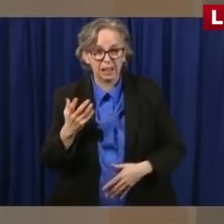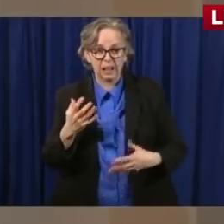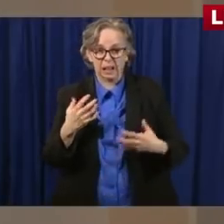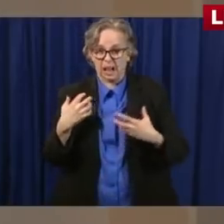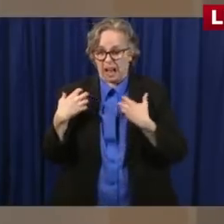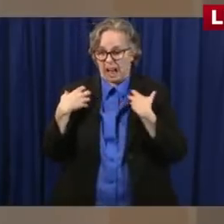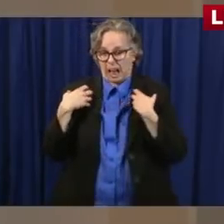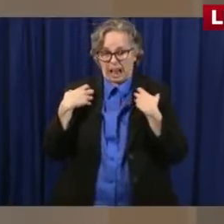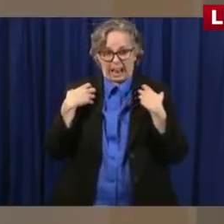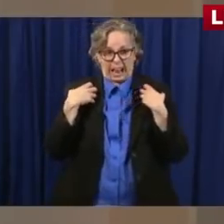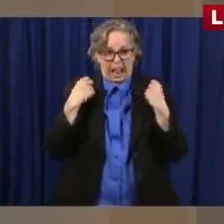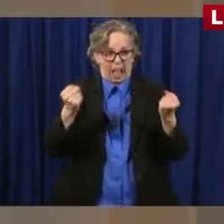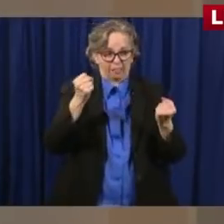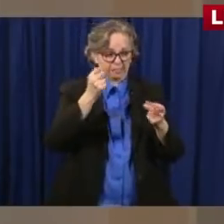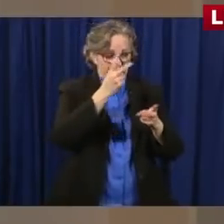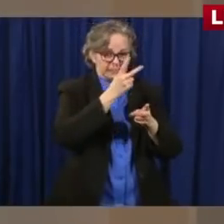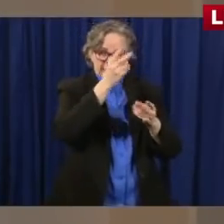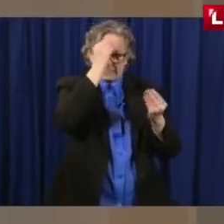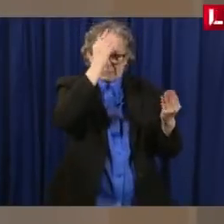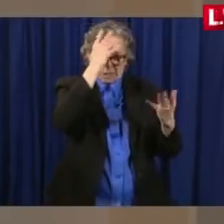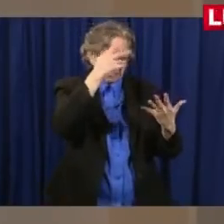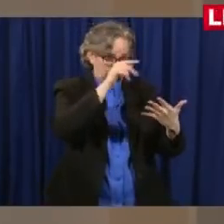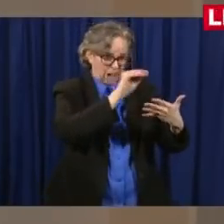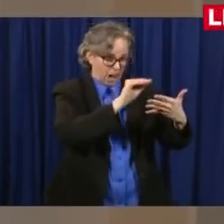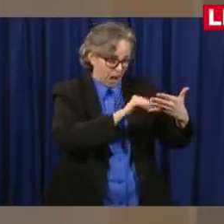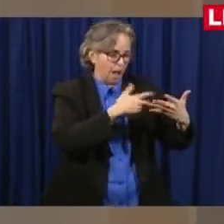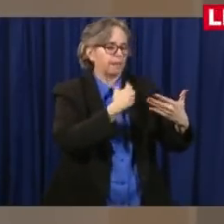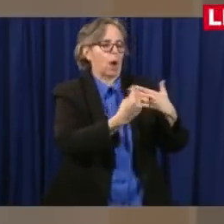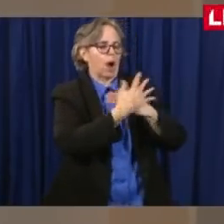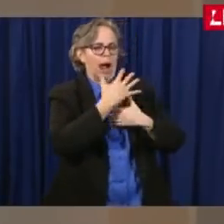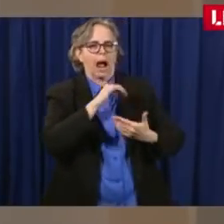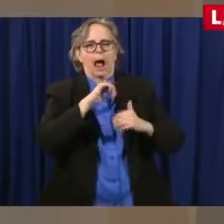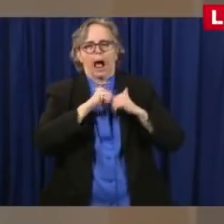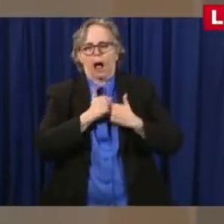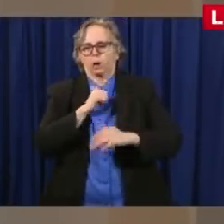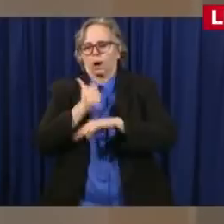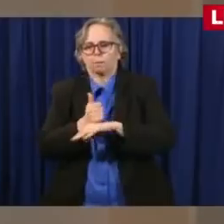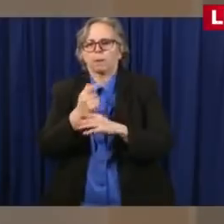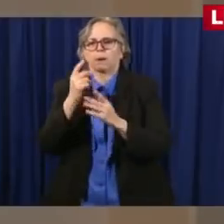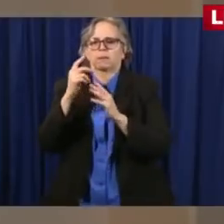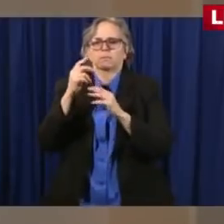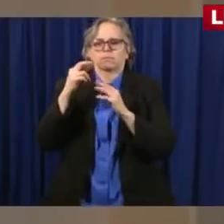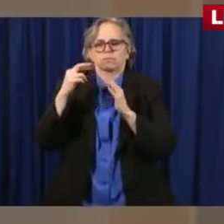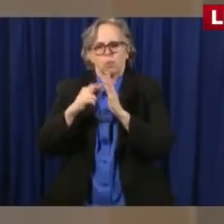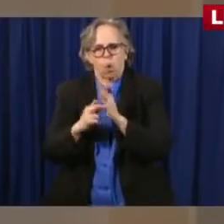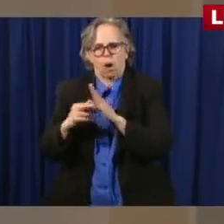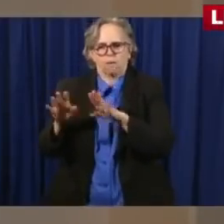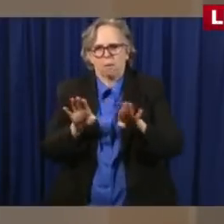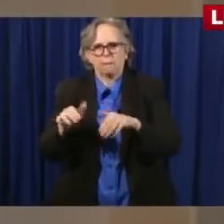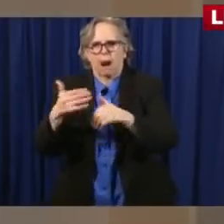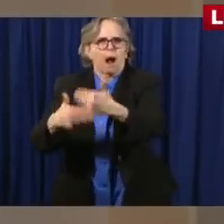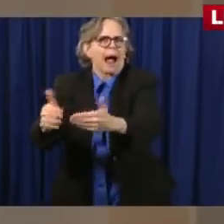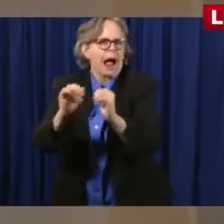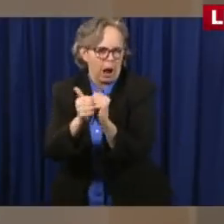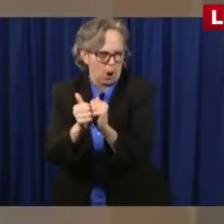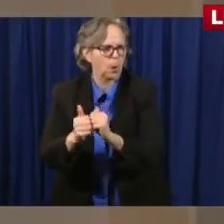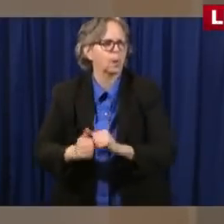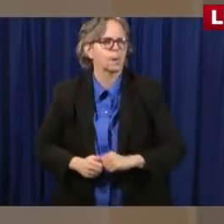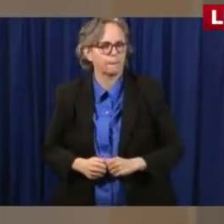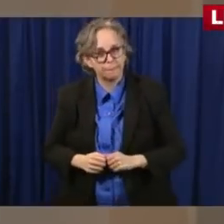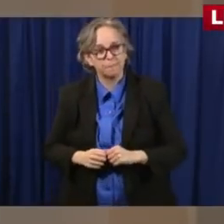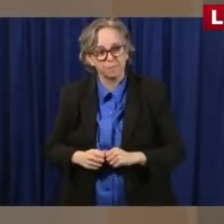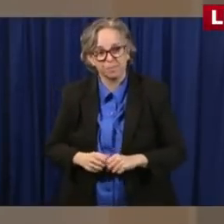THESE ARE THINGS THE GOVERNOR WILL HAVE TO TAKE INTO CONSIDERATION.